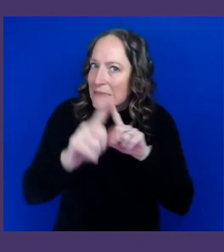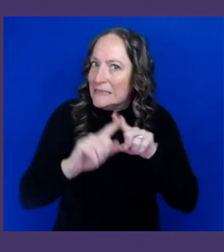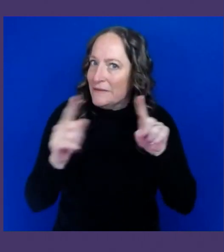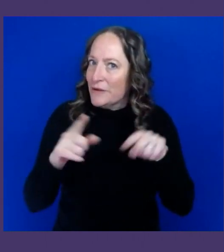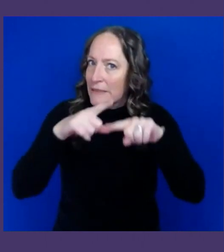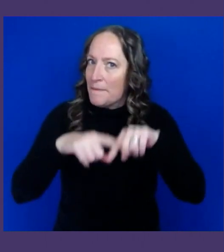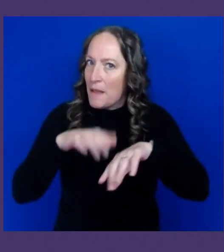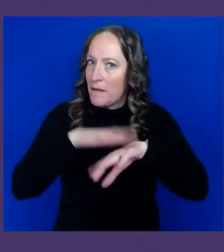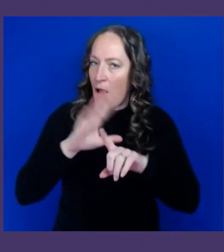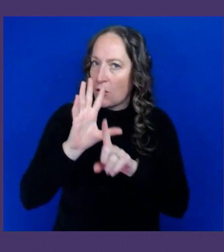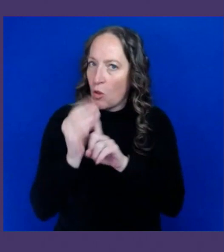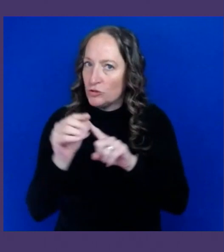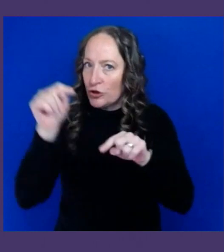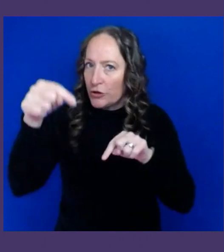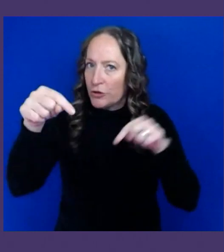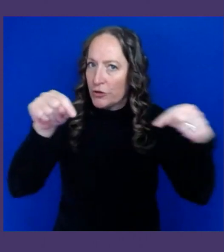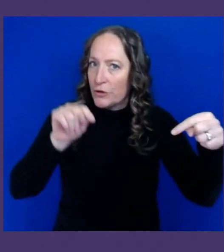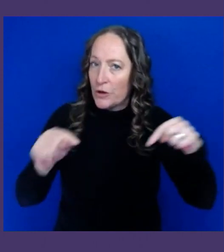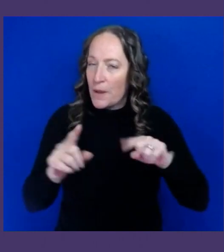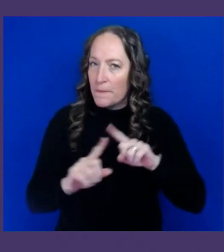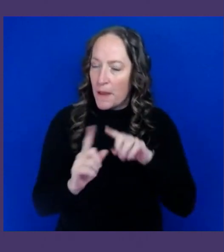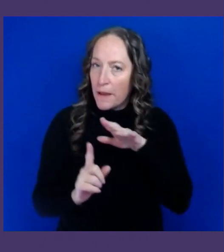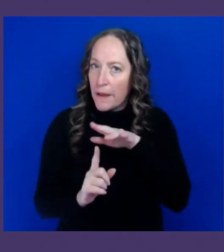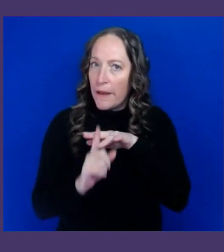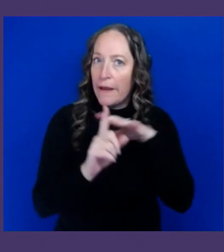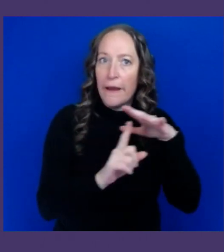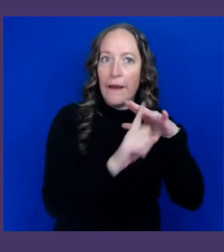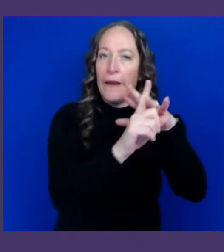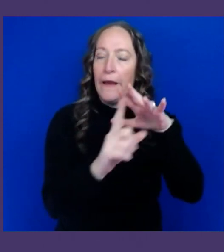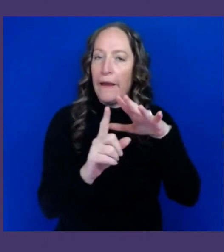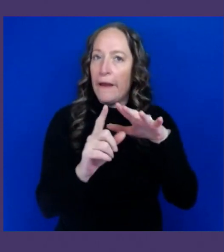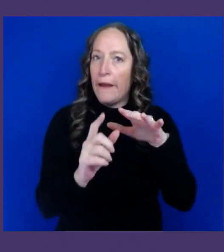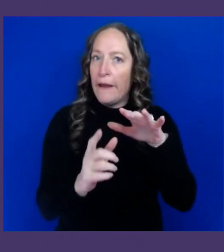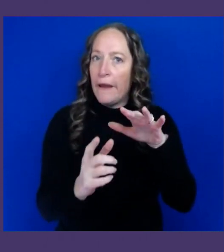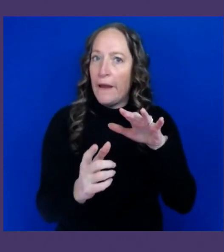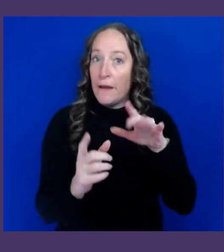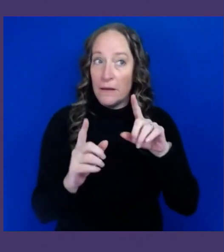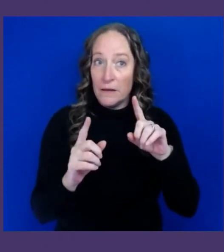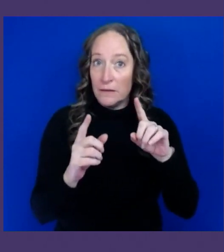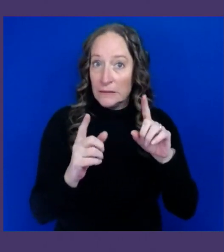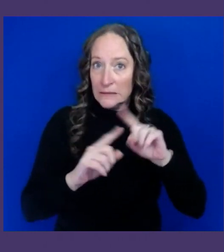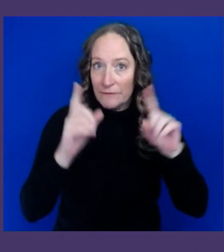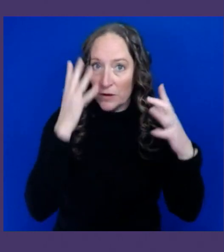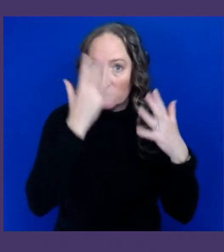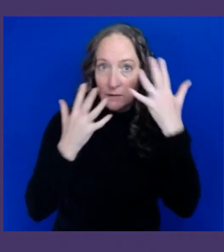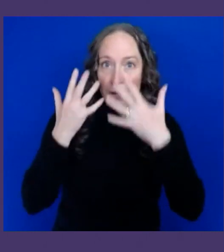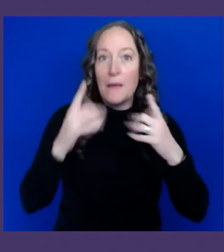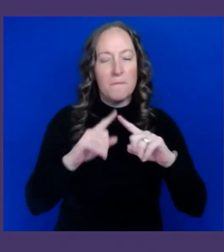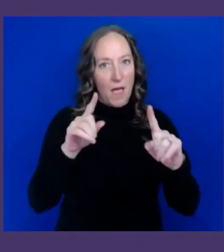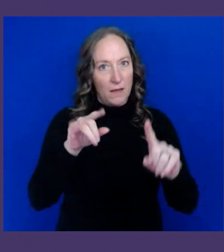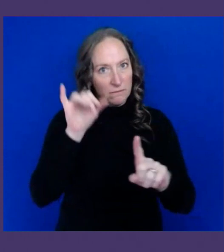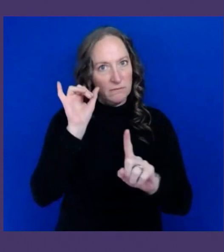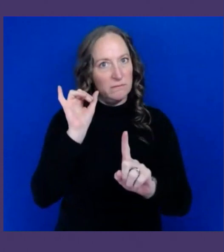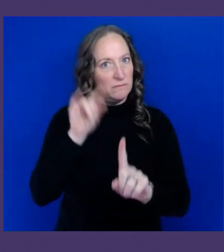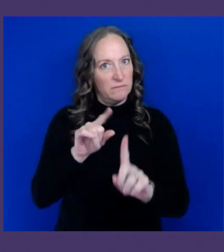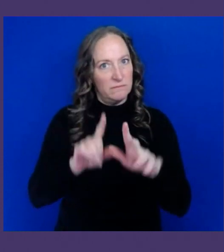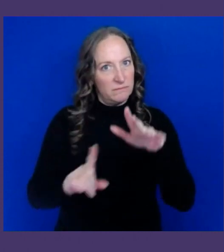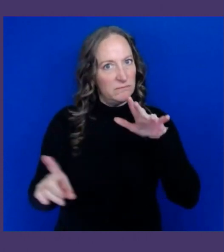It bubbles up in different ways, but it is always there. It is so important that,